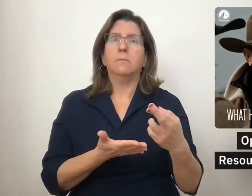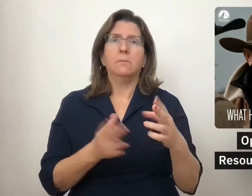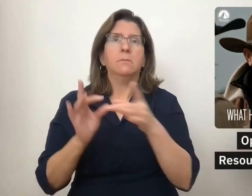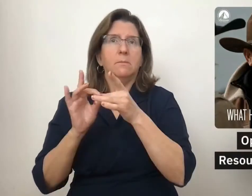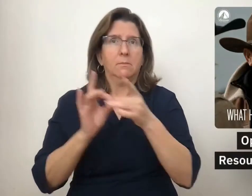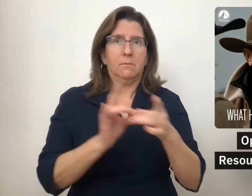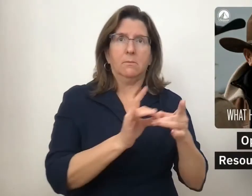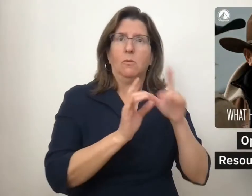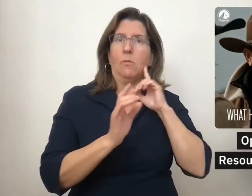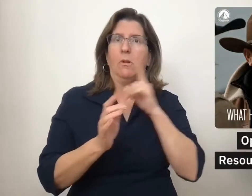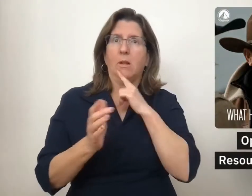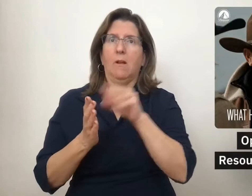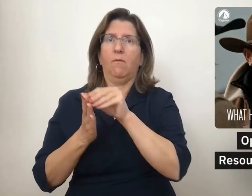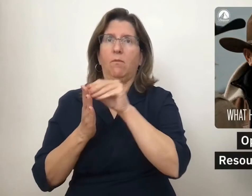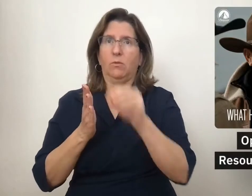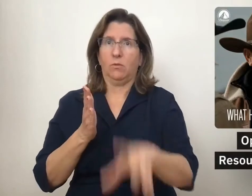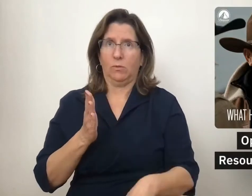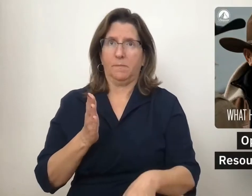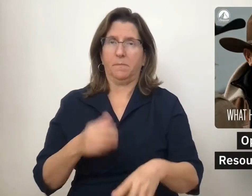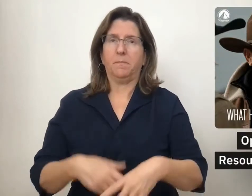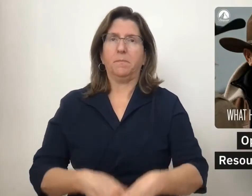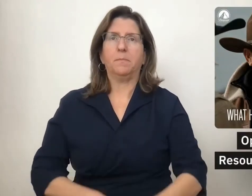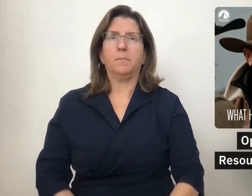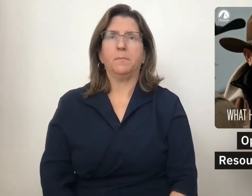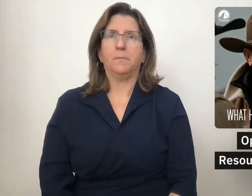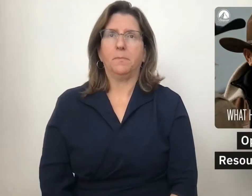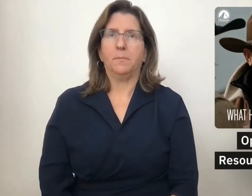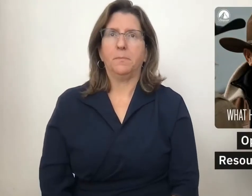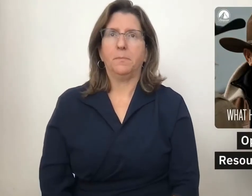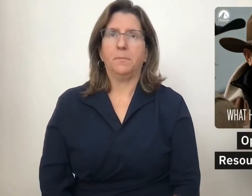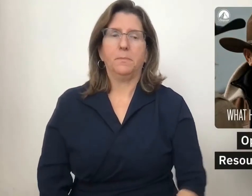and how it relates to deaf learners.